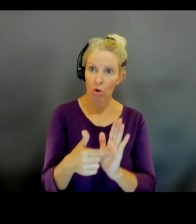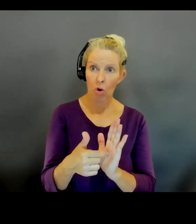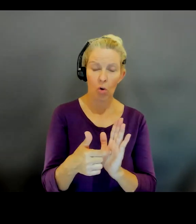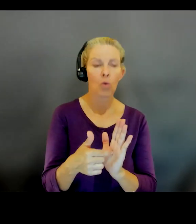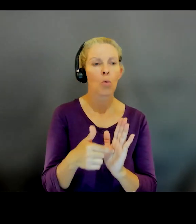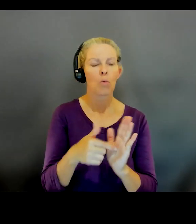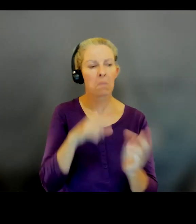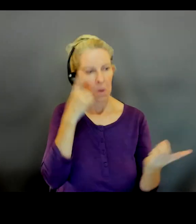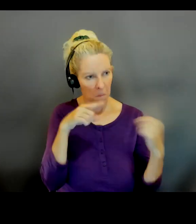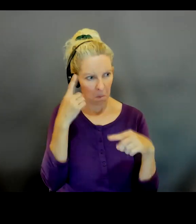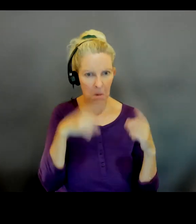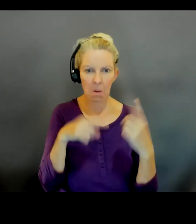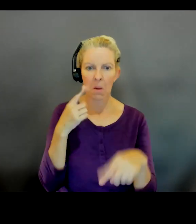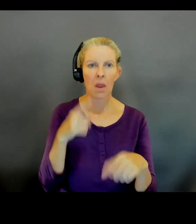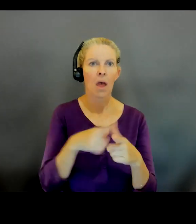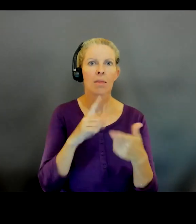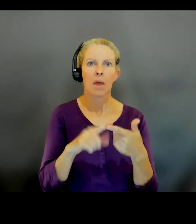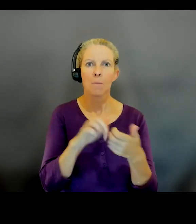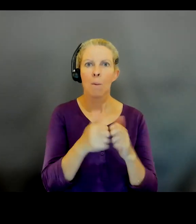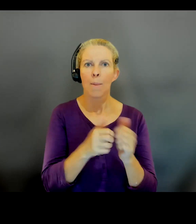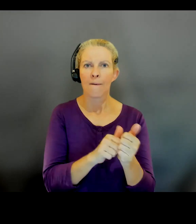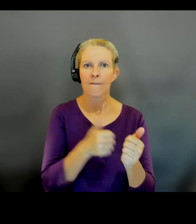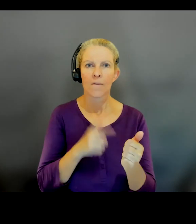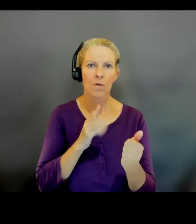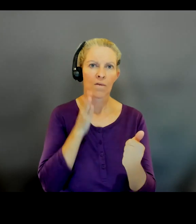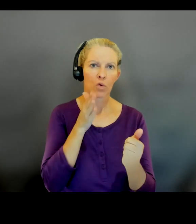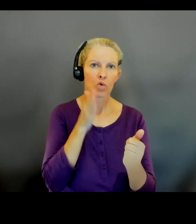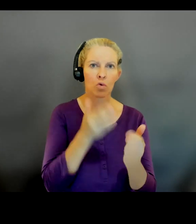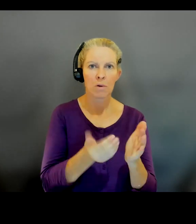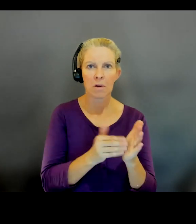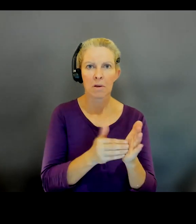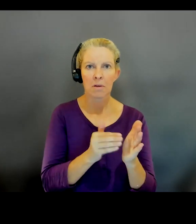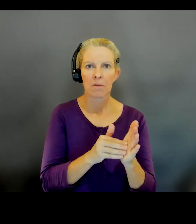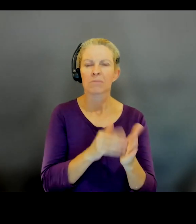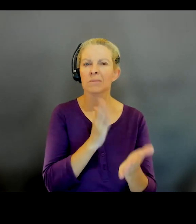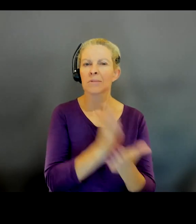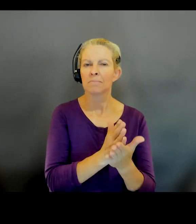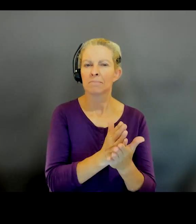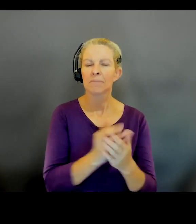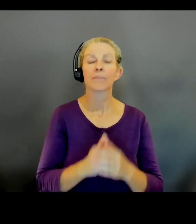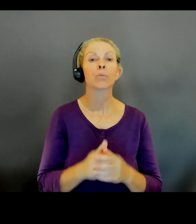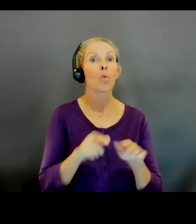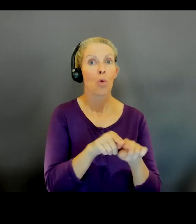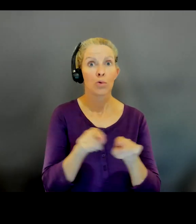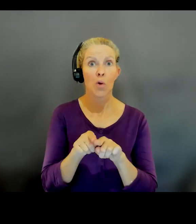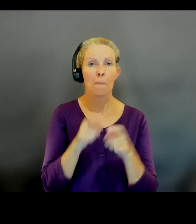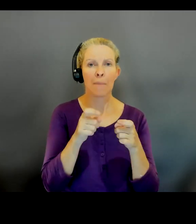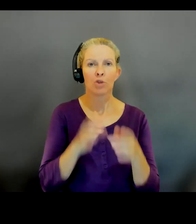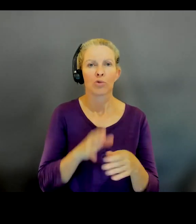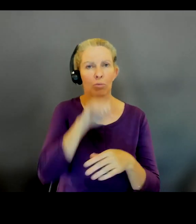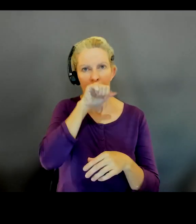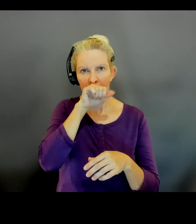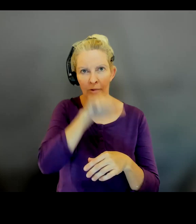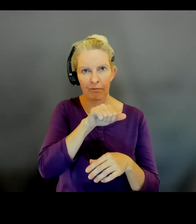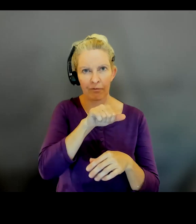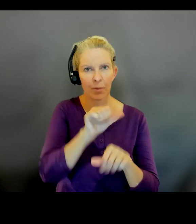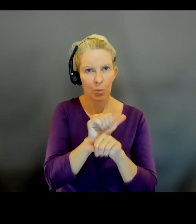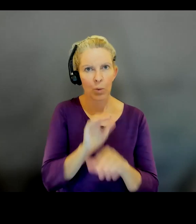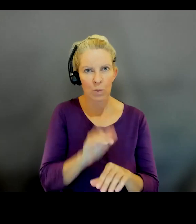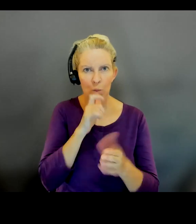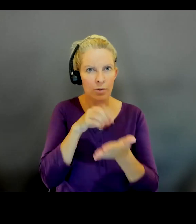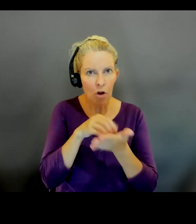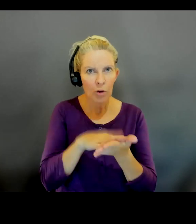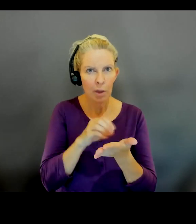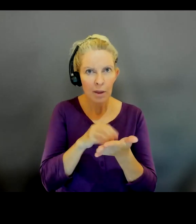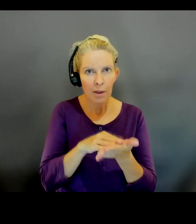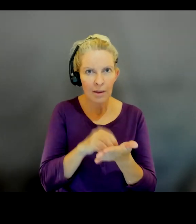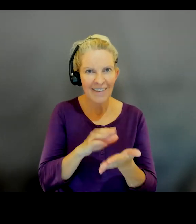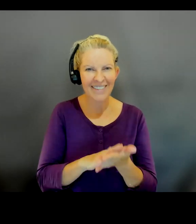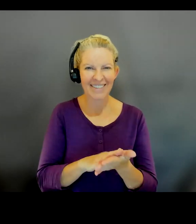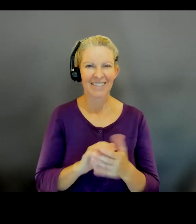also help you endear yourself to your manager. Now, you are not done here. You want to bring